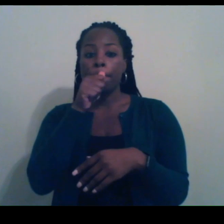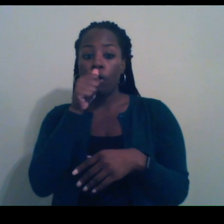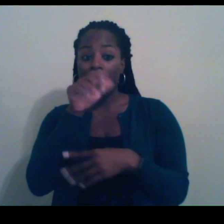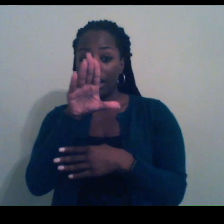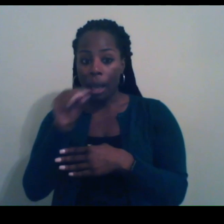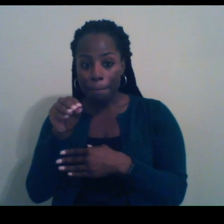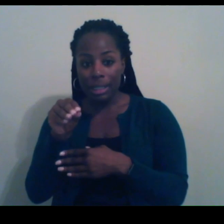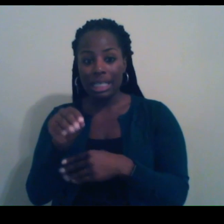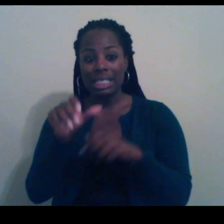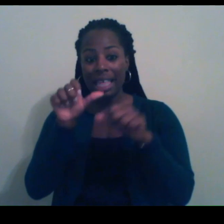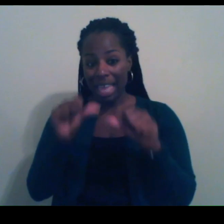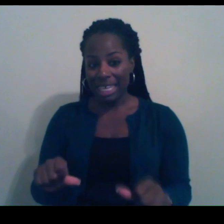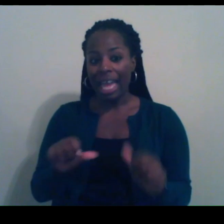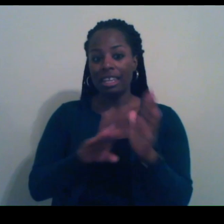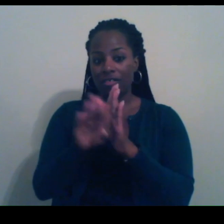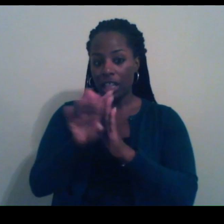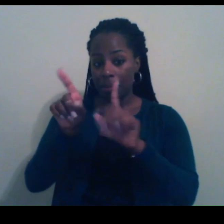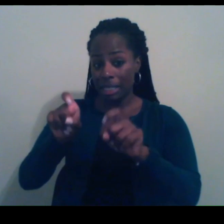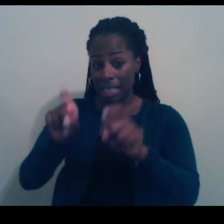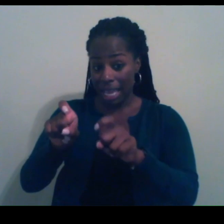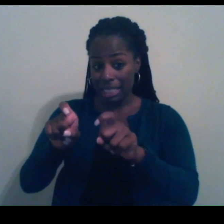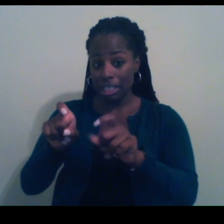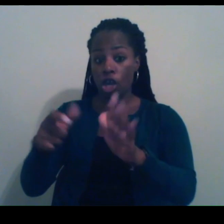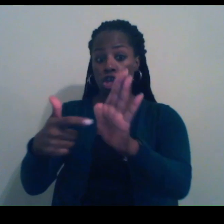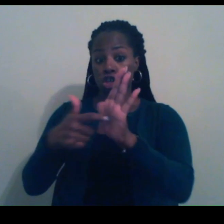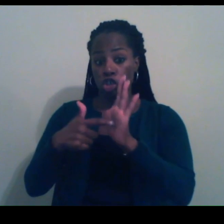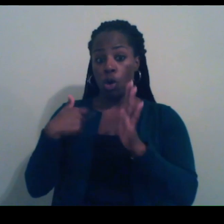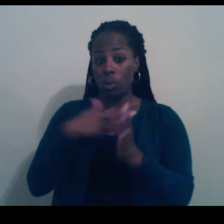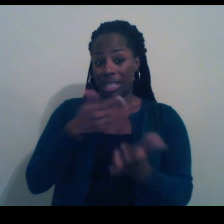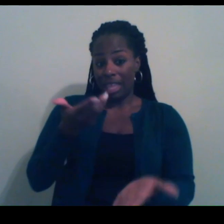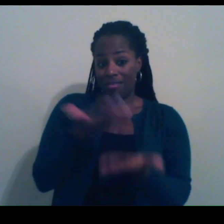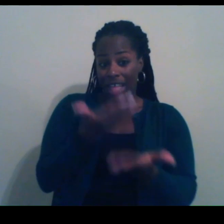they validated those tests and then begin to use them they alert us of that